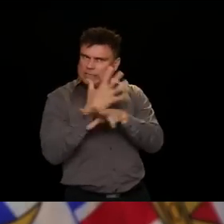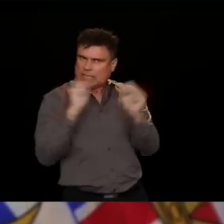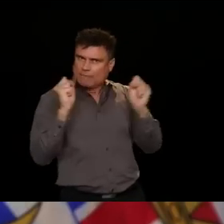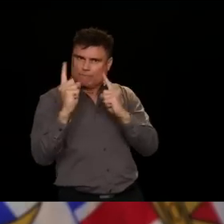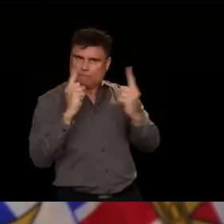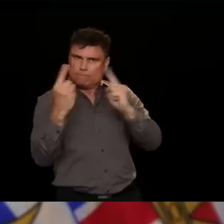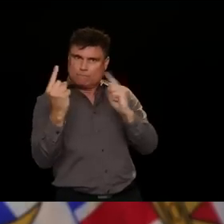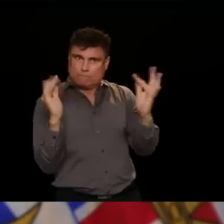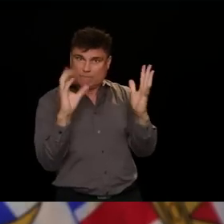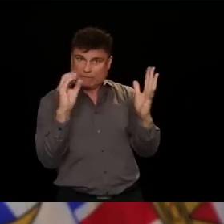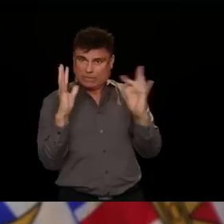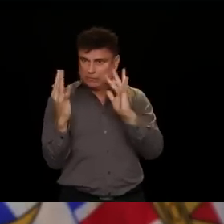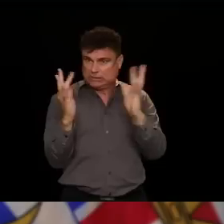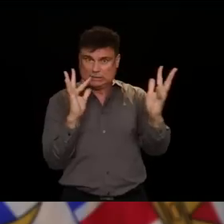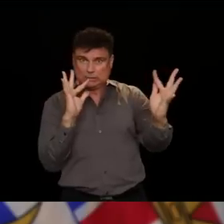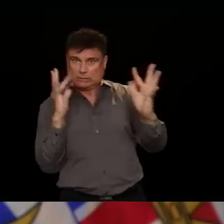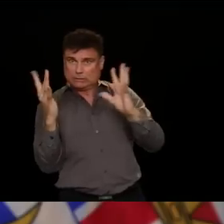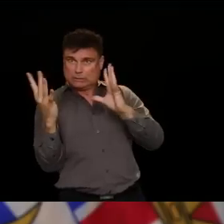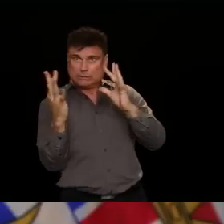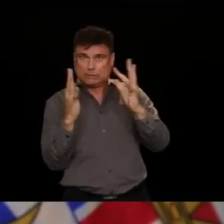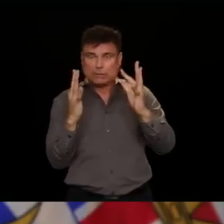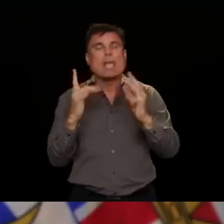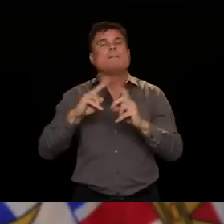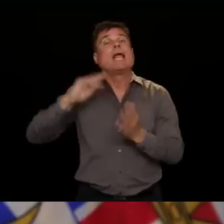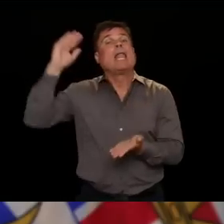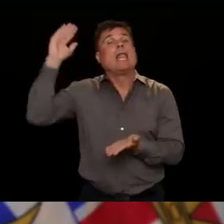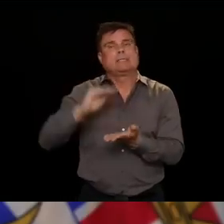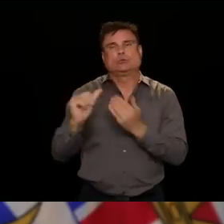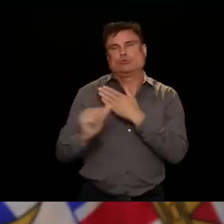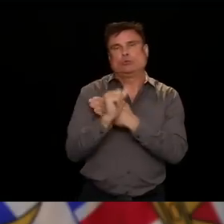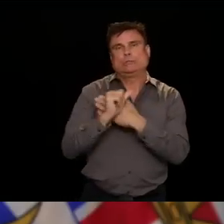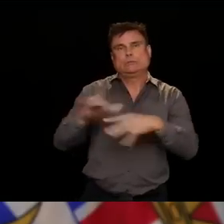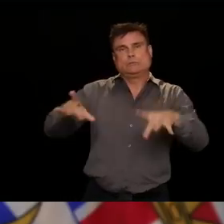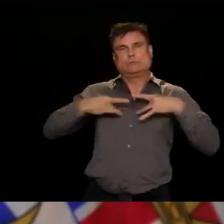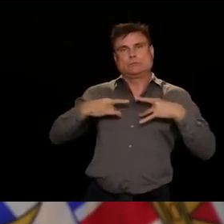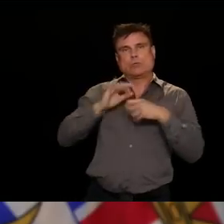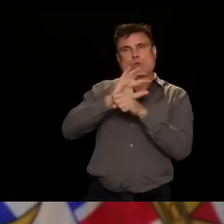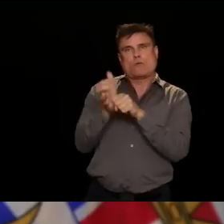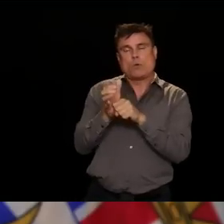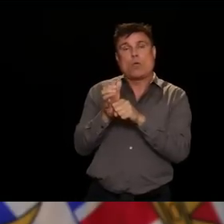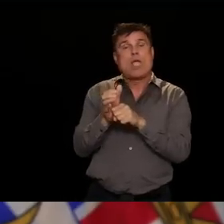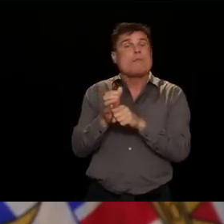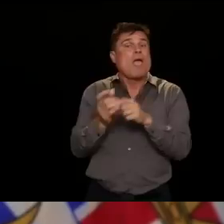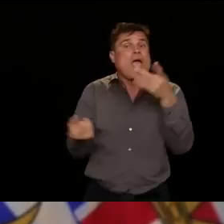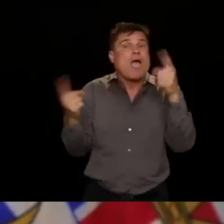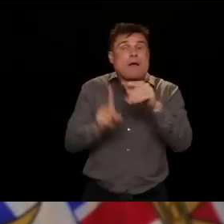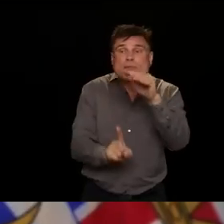to break those chains of transmission. So I don't see is rapidly increasing, what I see